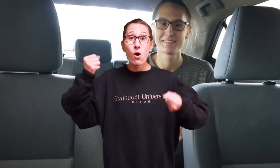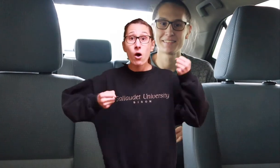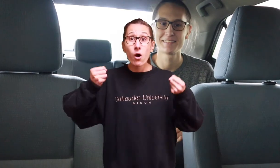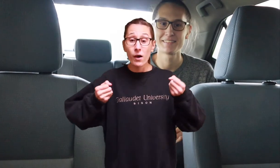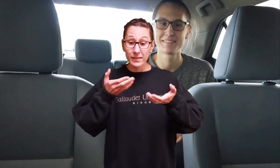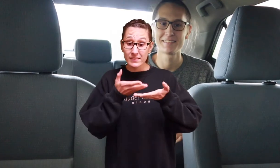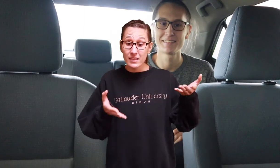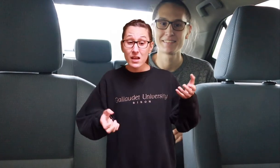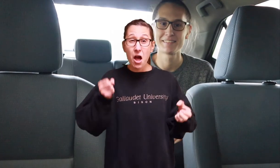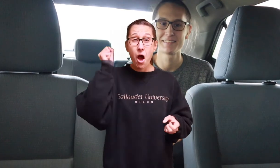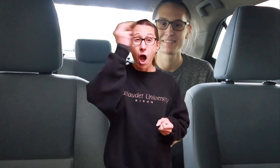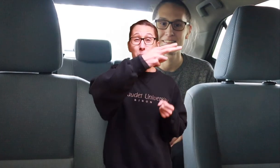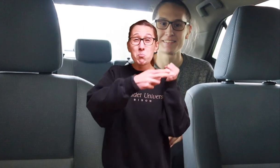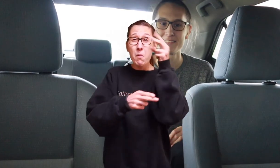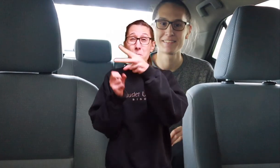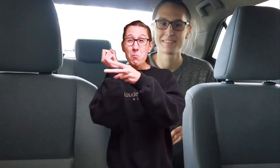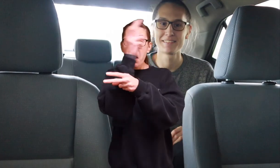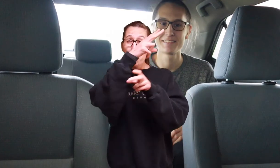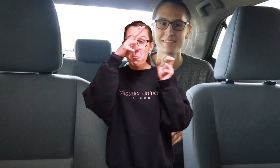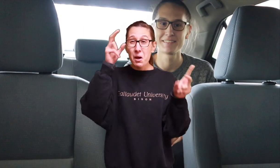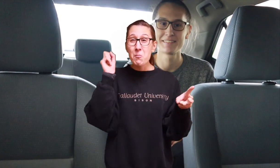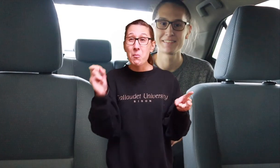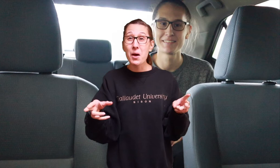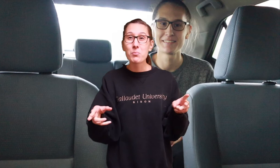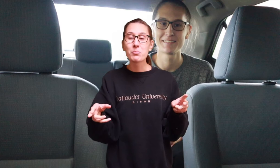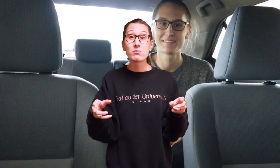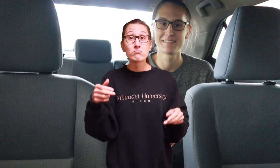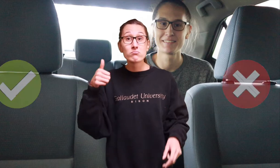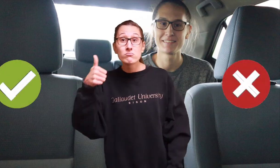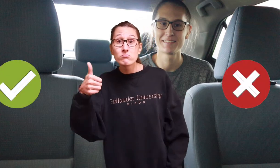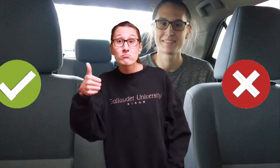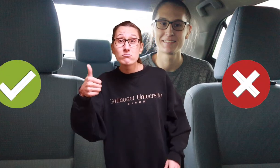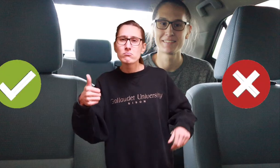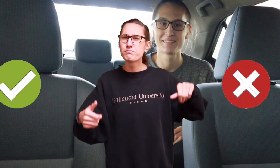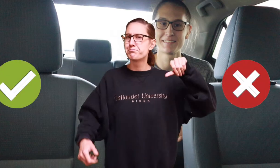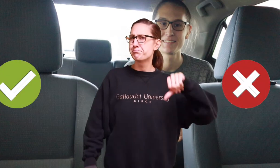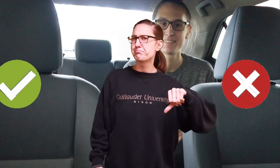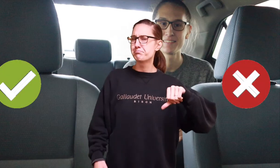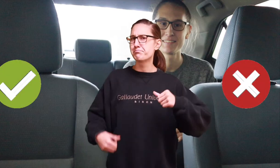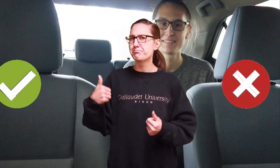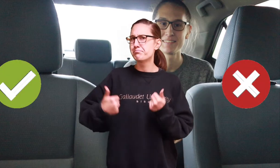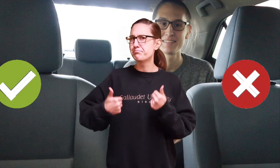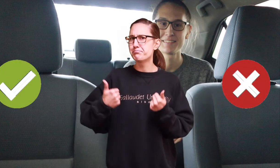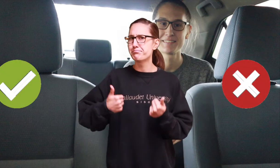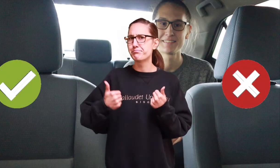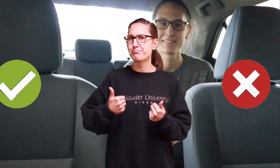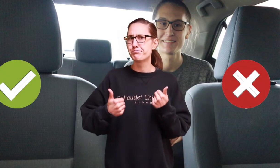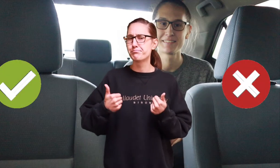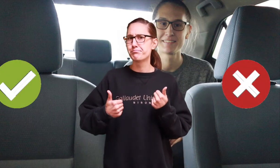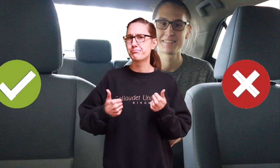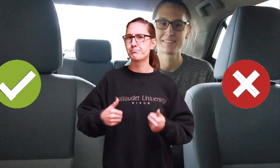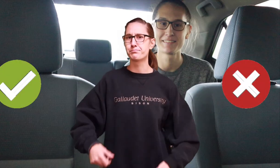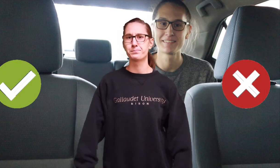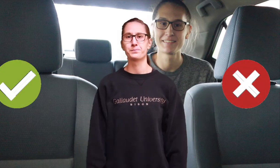Is throwing things in the car good or bad?